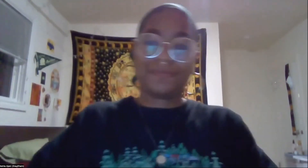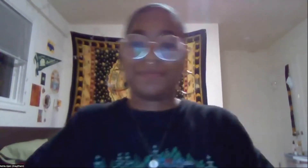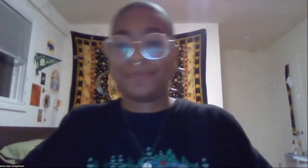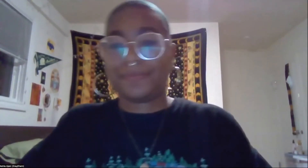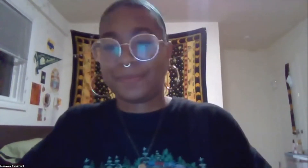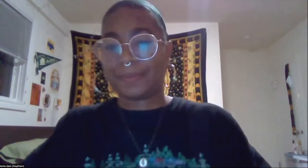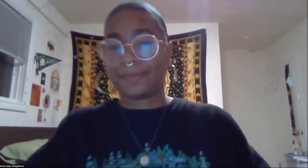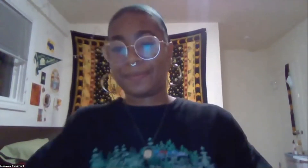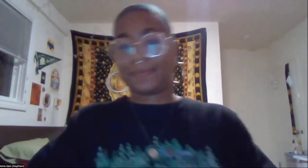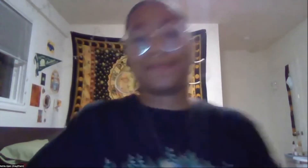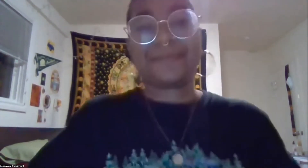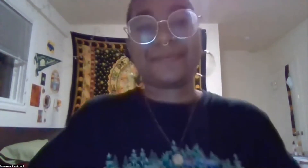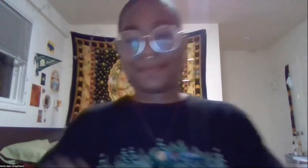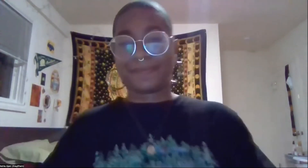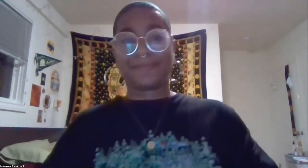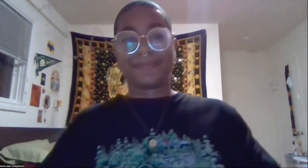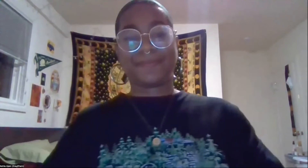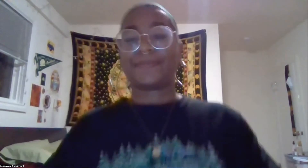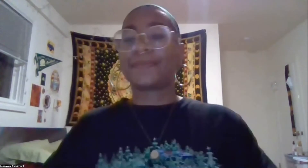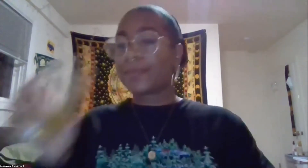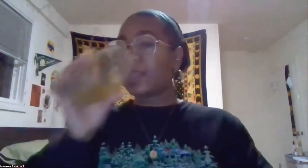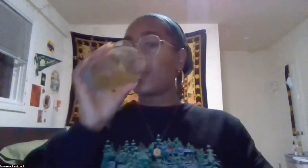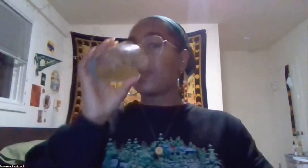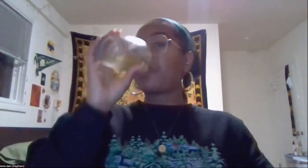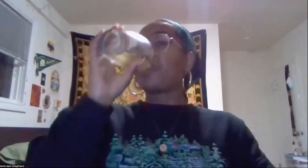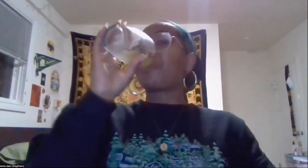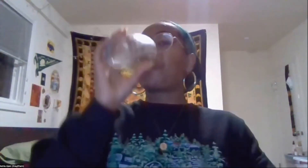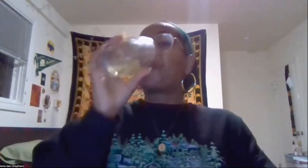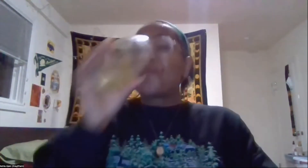Thank you so much. That was spectacular. Thank you.